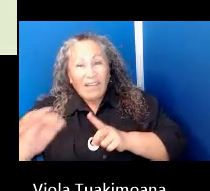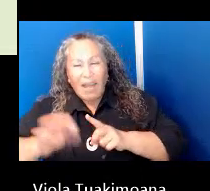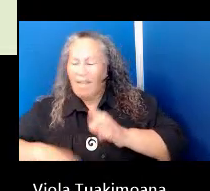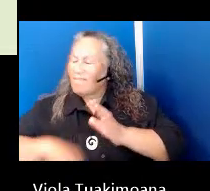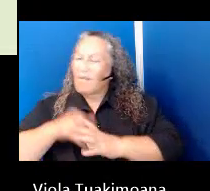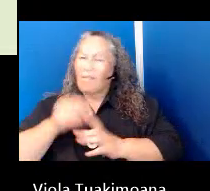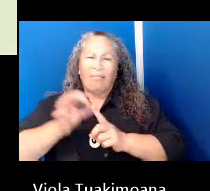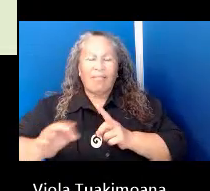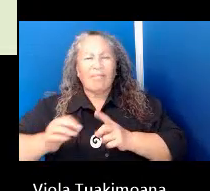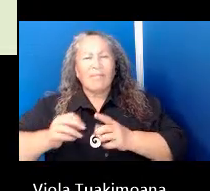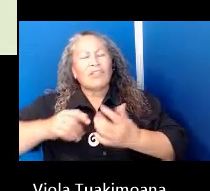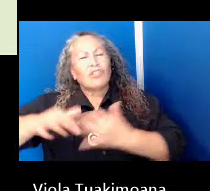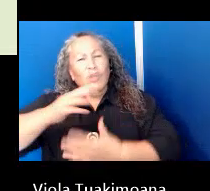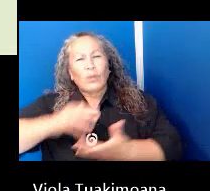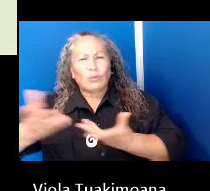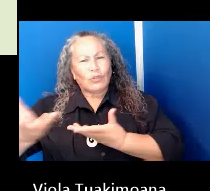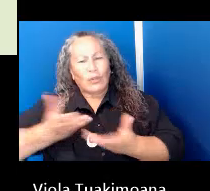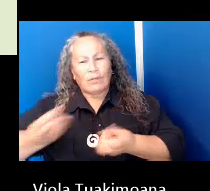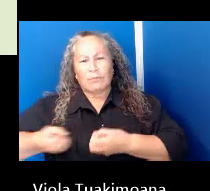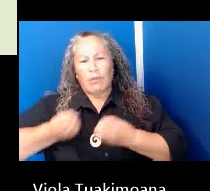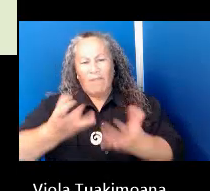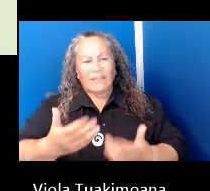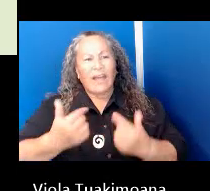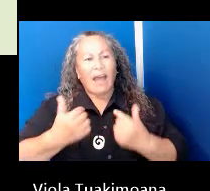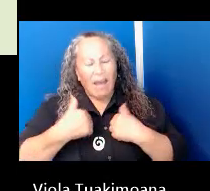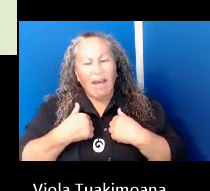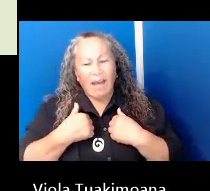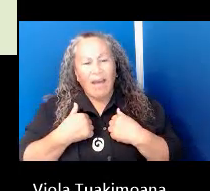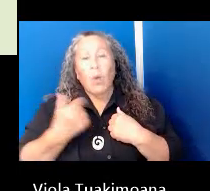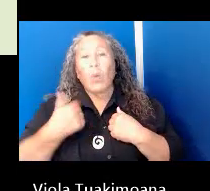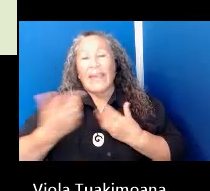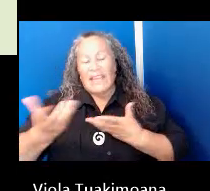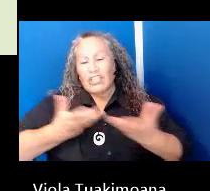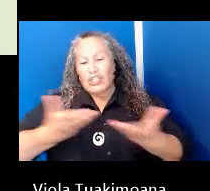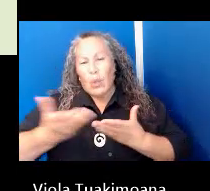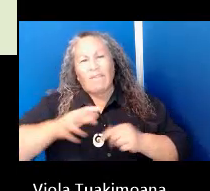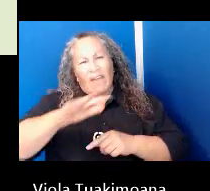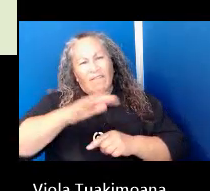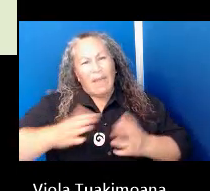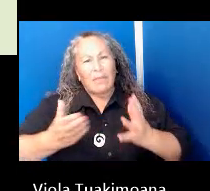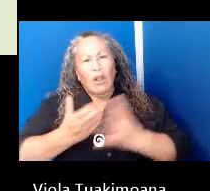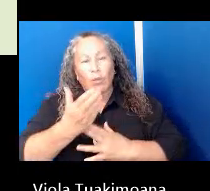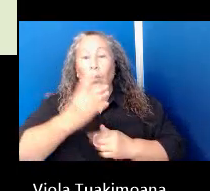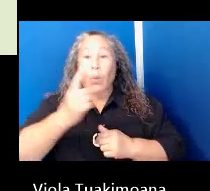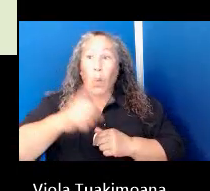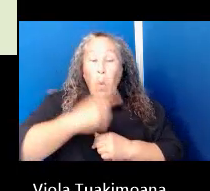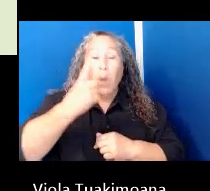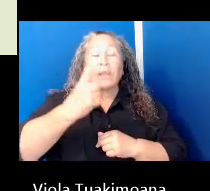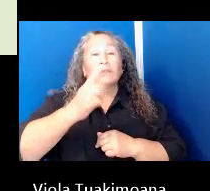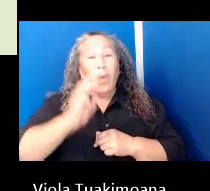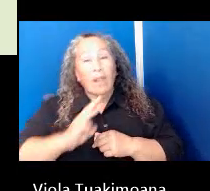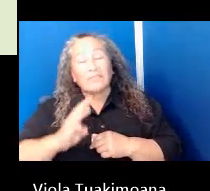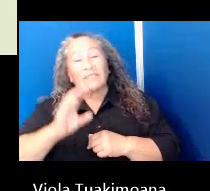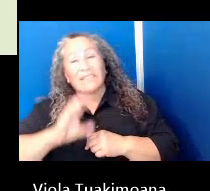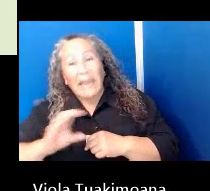social services provider, serving families across Auckland, Wellington, Canterbury and Otago.